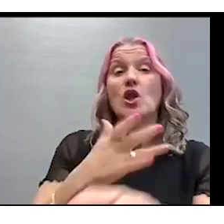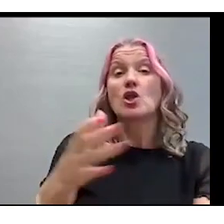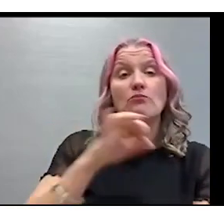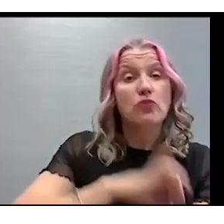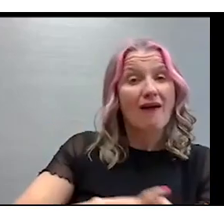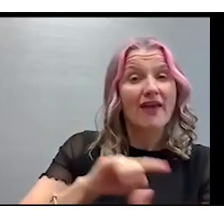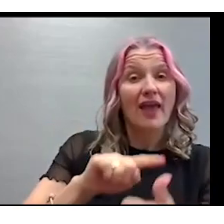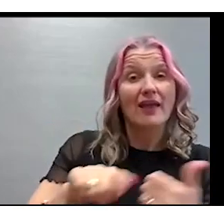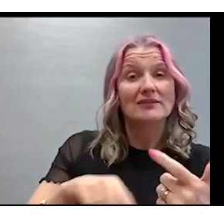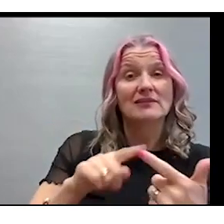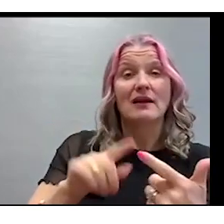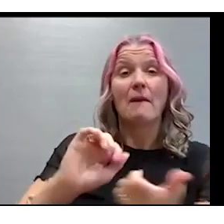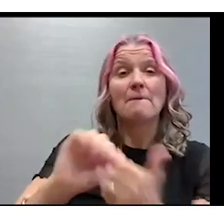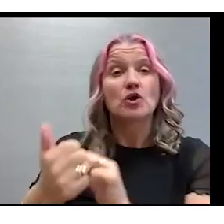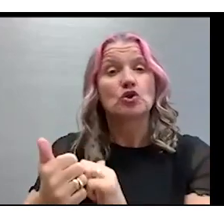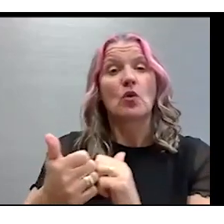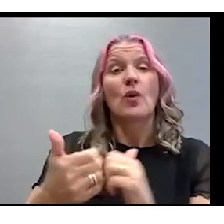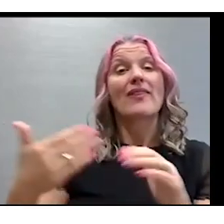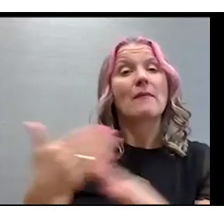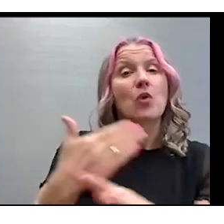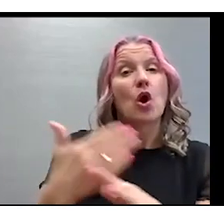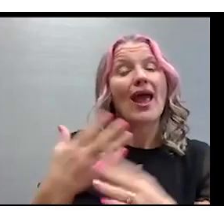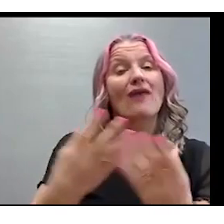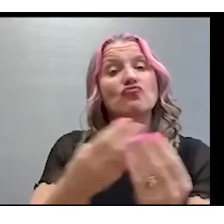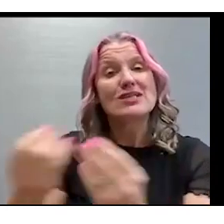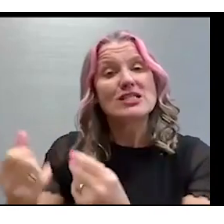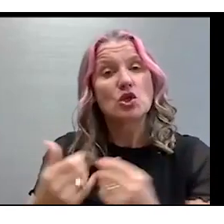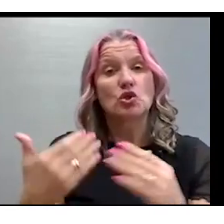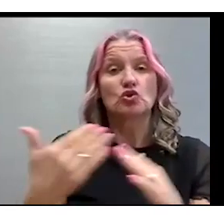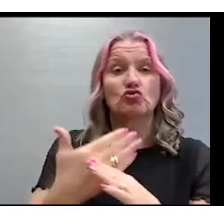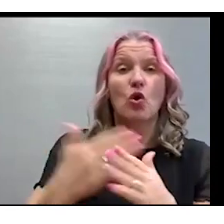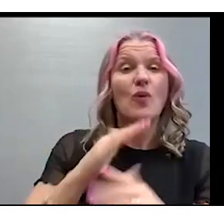We have done that in partnership with our employee and resource group with external partners to